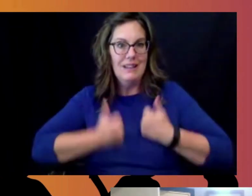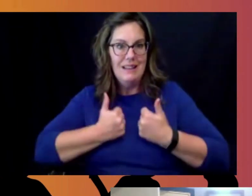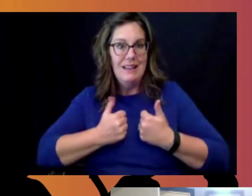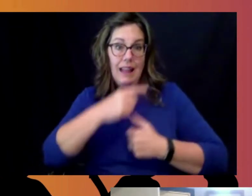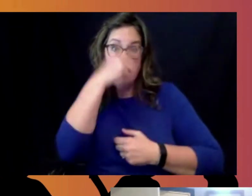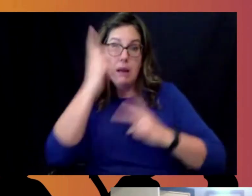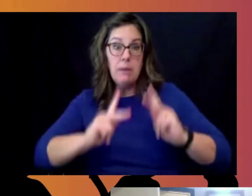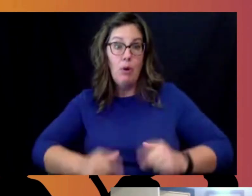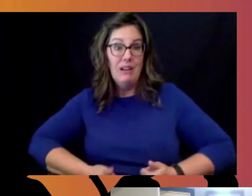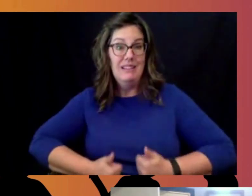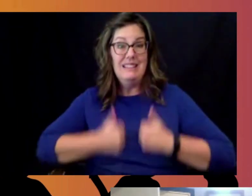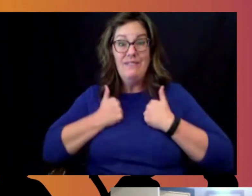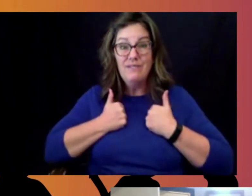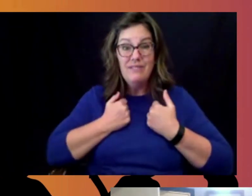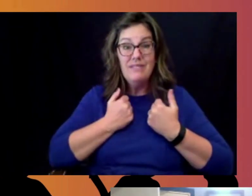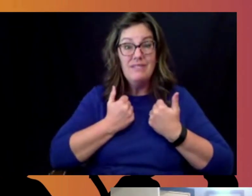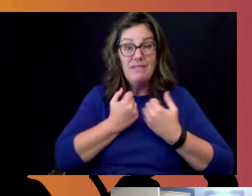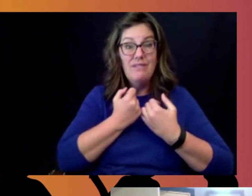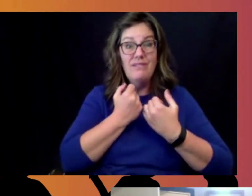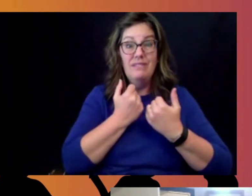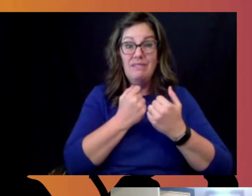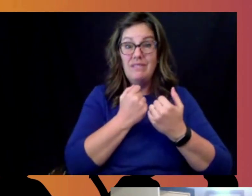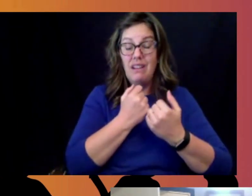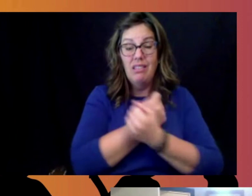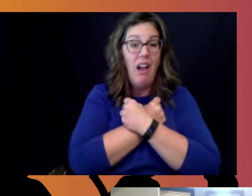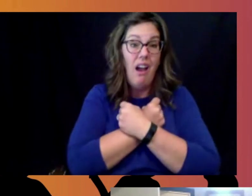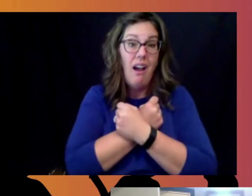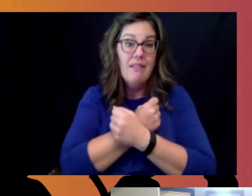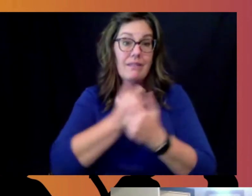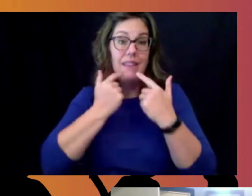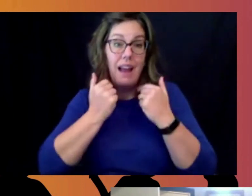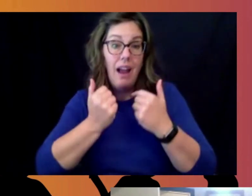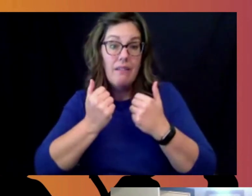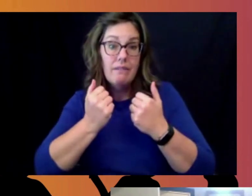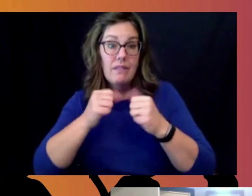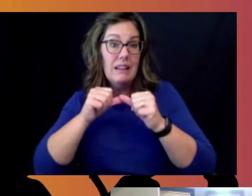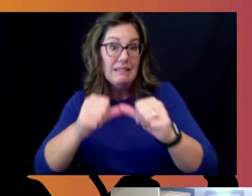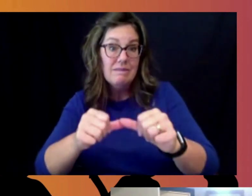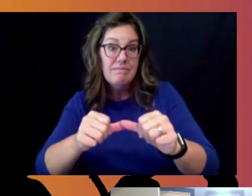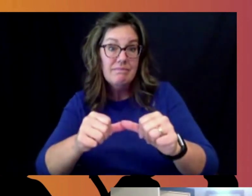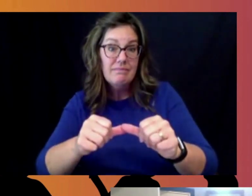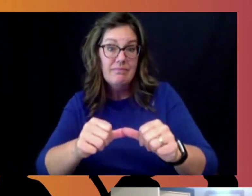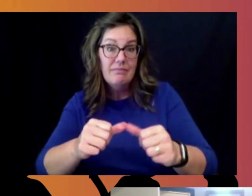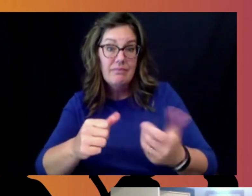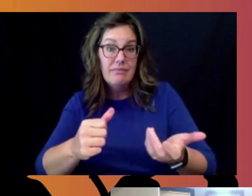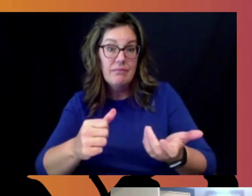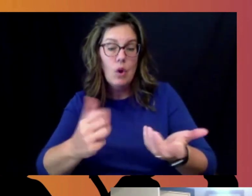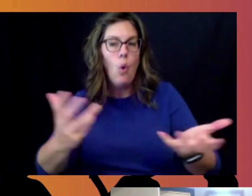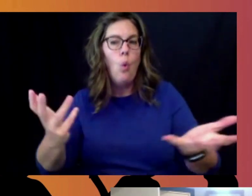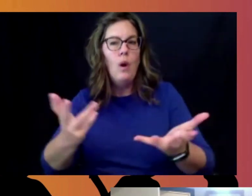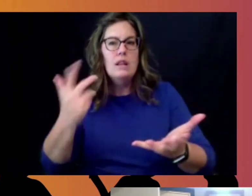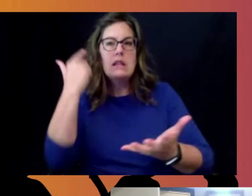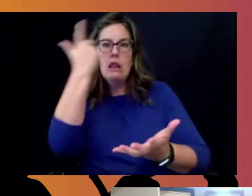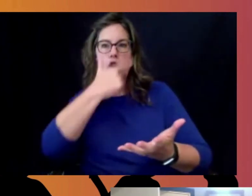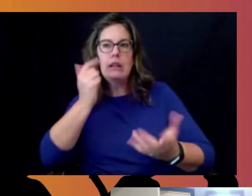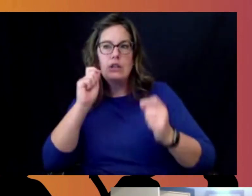it's here so what does it look like to wake up every day living in that world does it look like